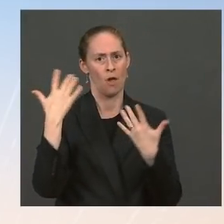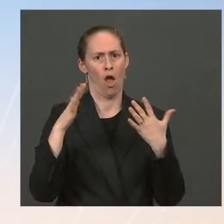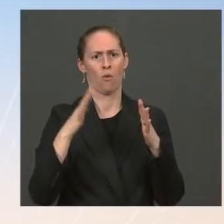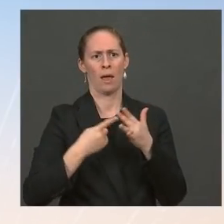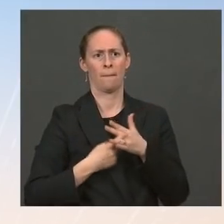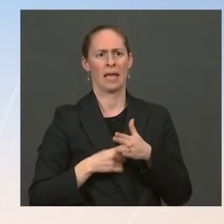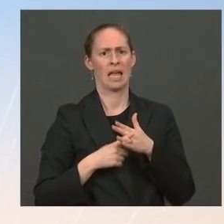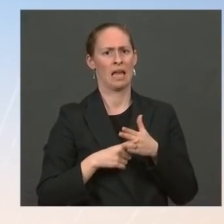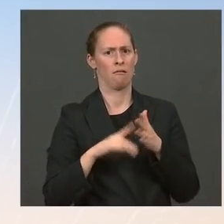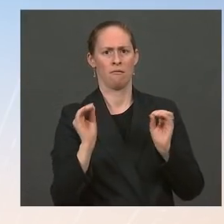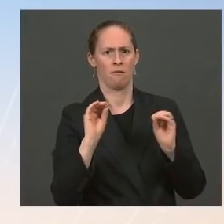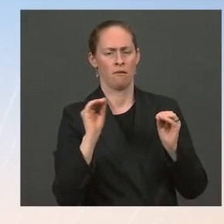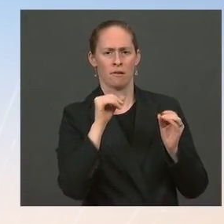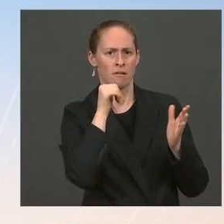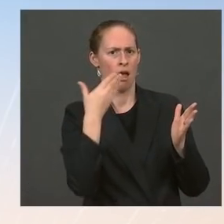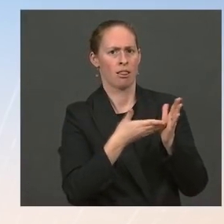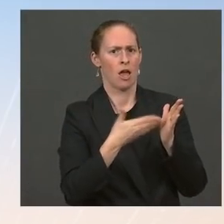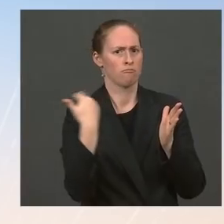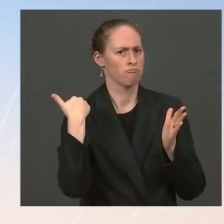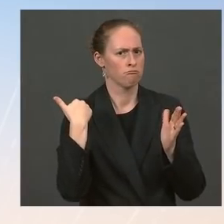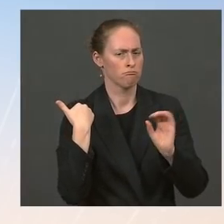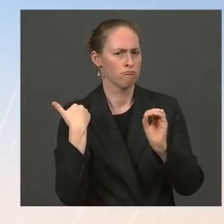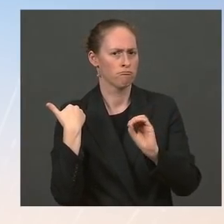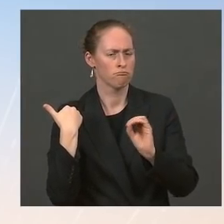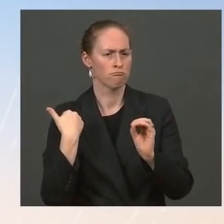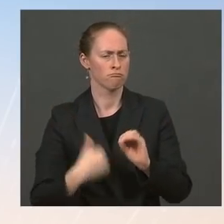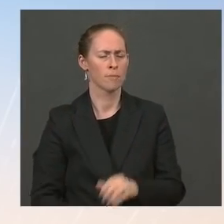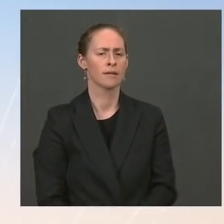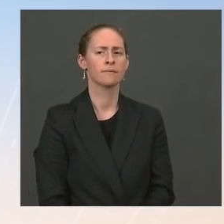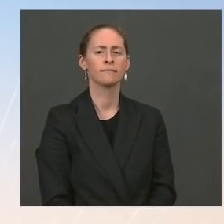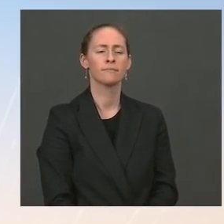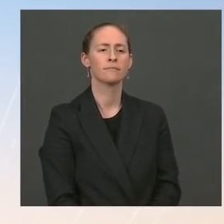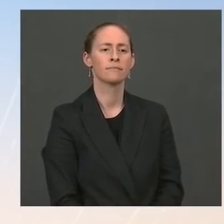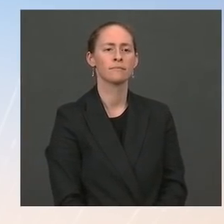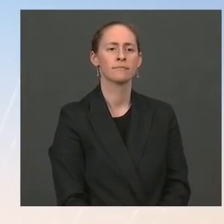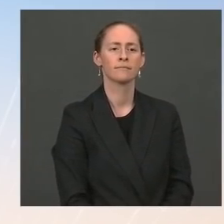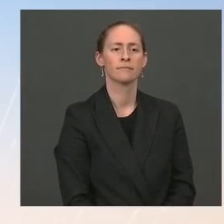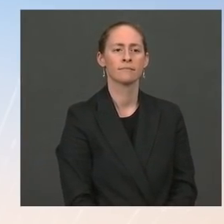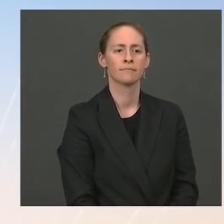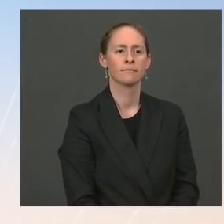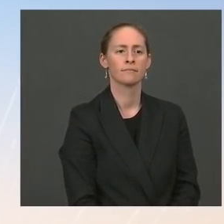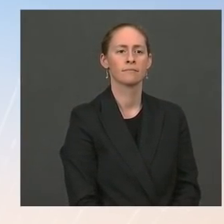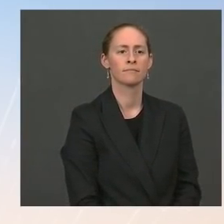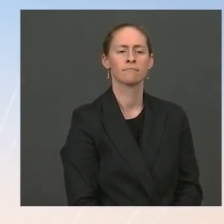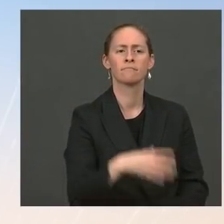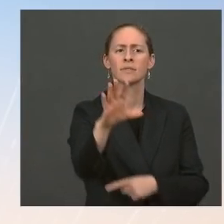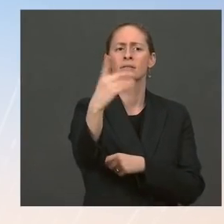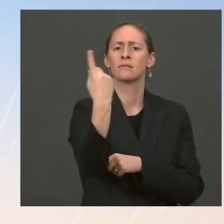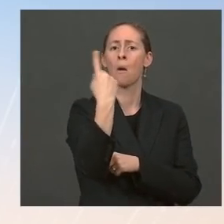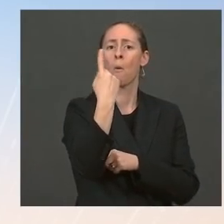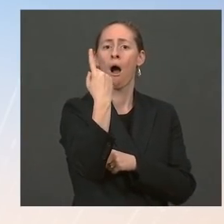The President also, though -- it's been conveyed to him by leaders in the House and Senate that this needs to be included in order